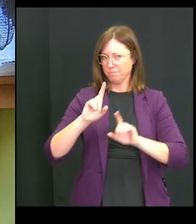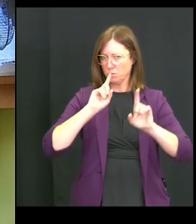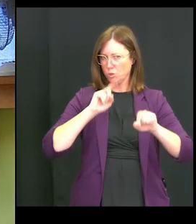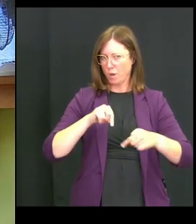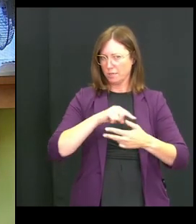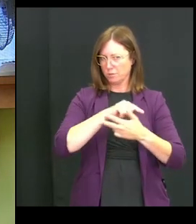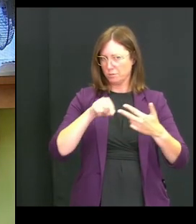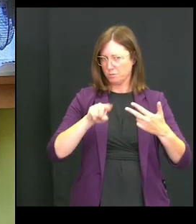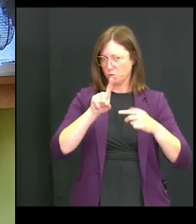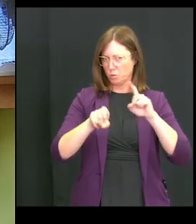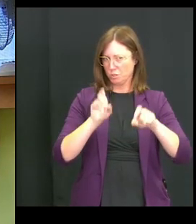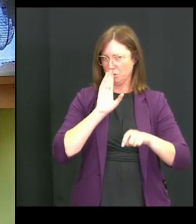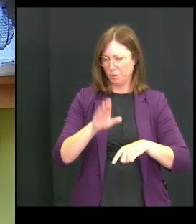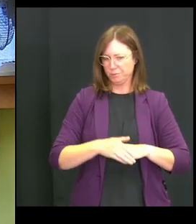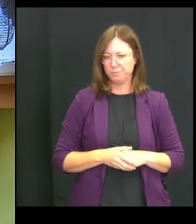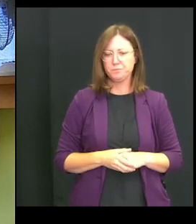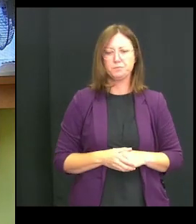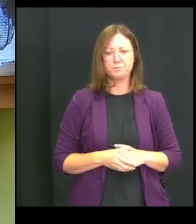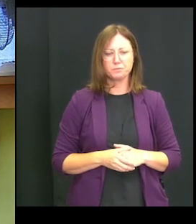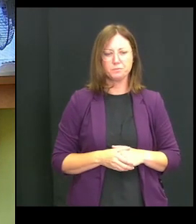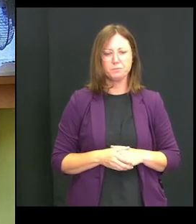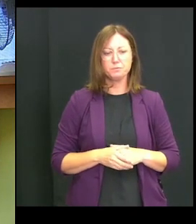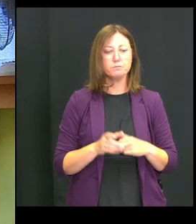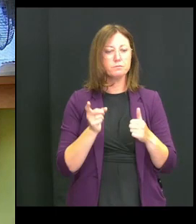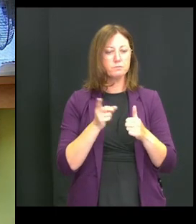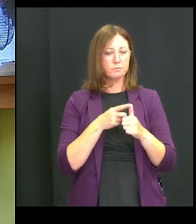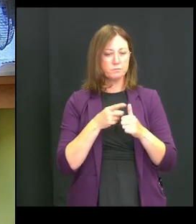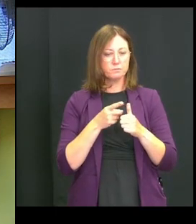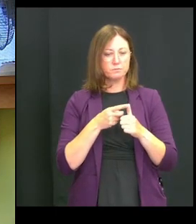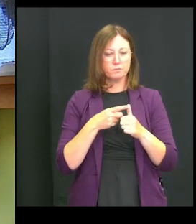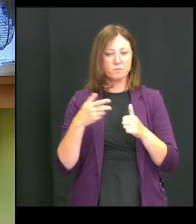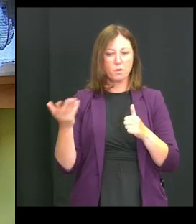The first finding that I want to draw attention to is